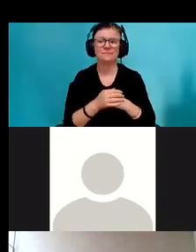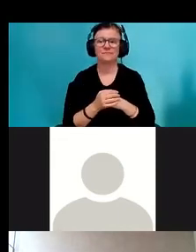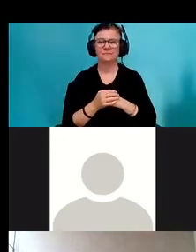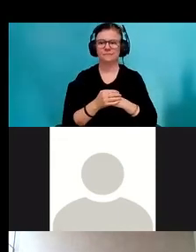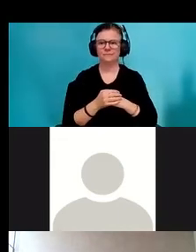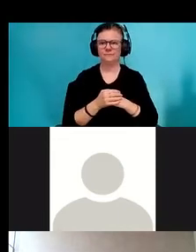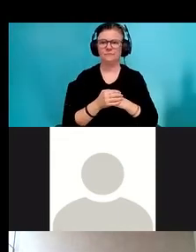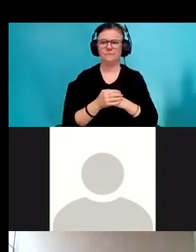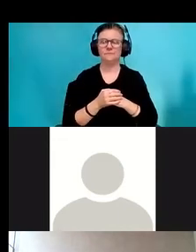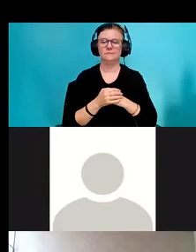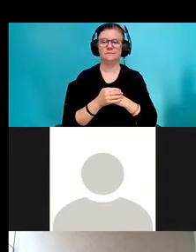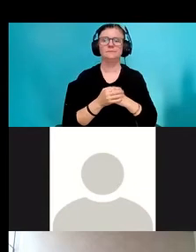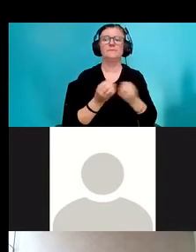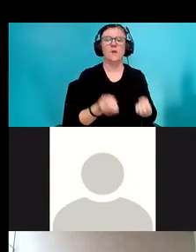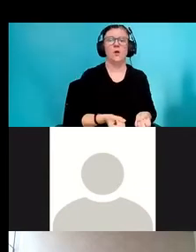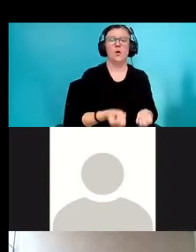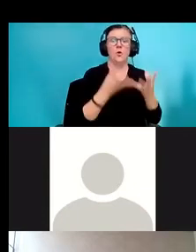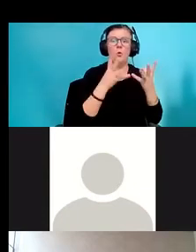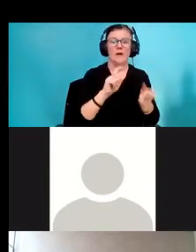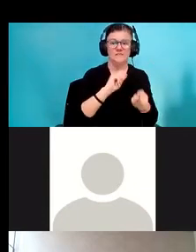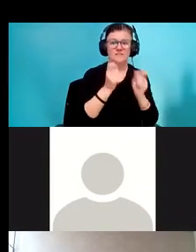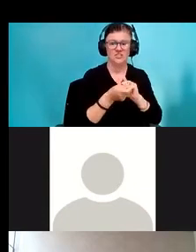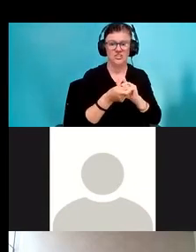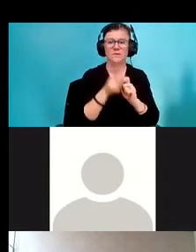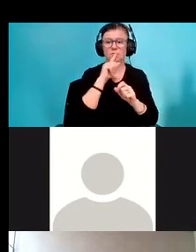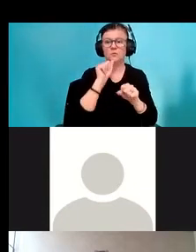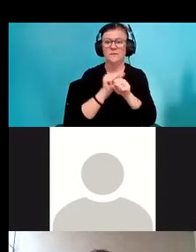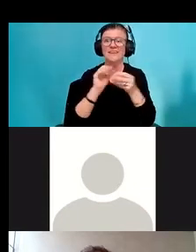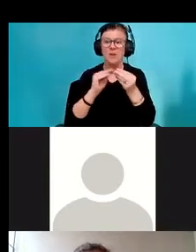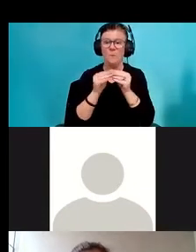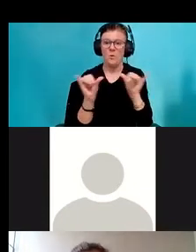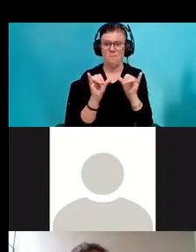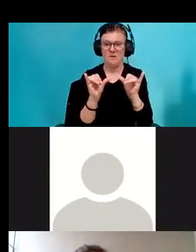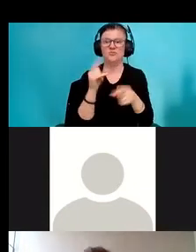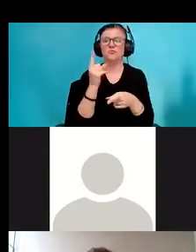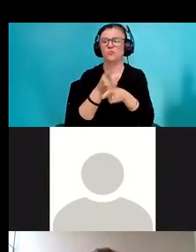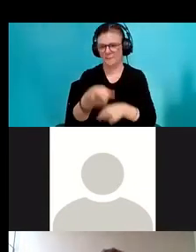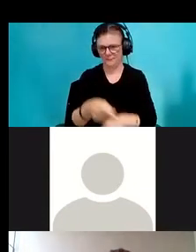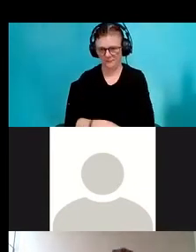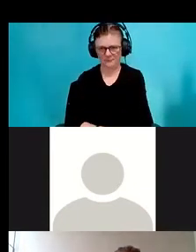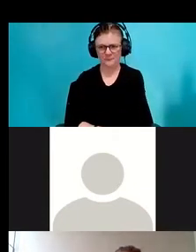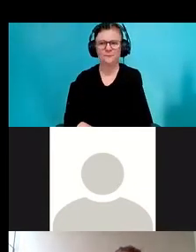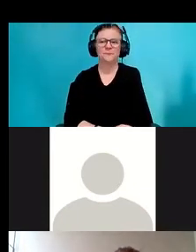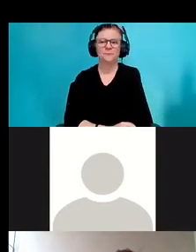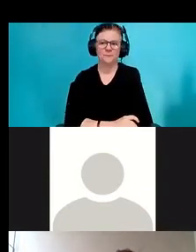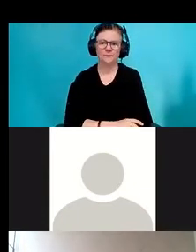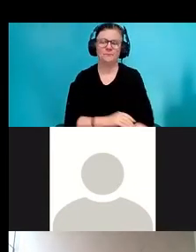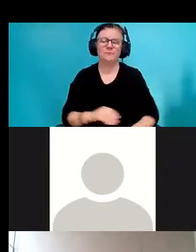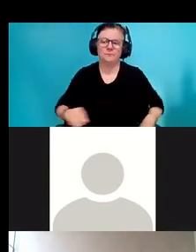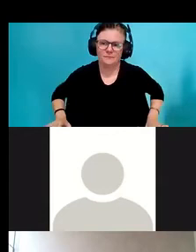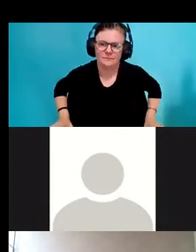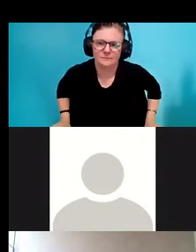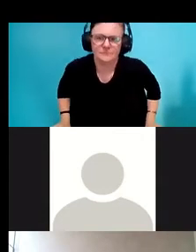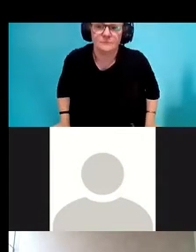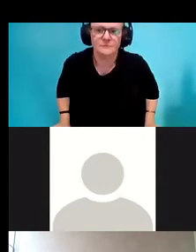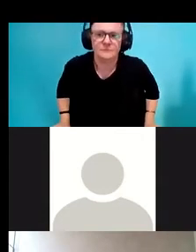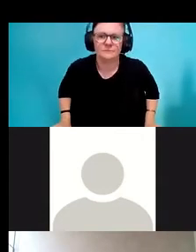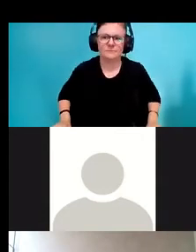"Quantitative change and measurable differences." Exactly. "The increase in the number of programs stands out.